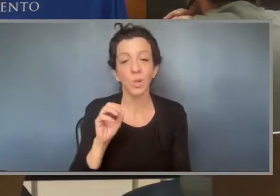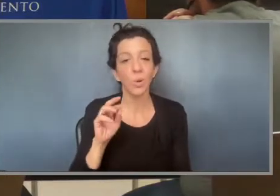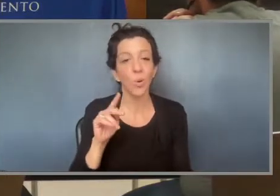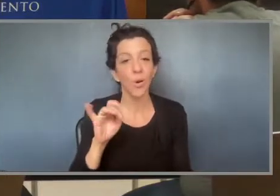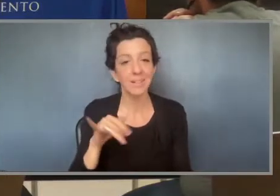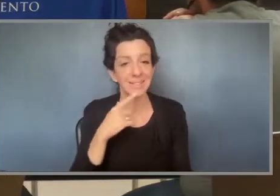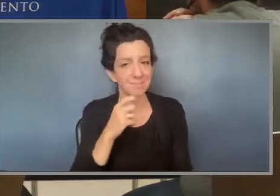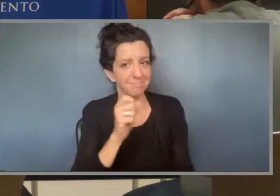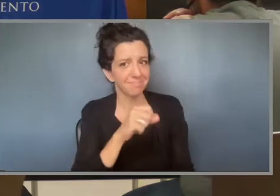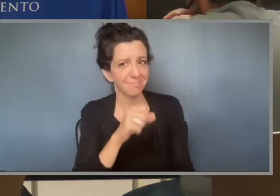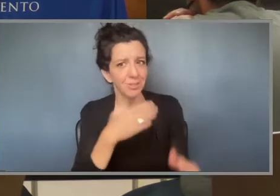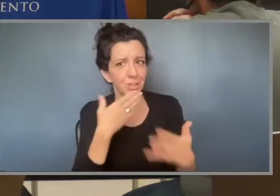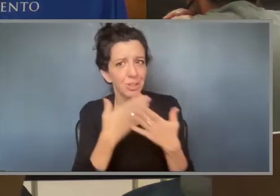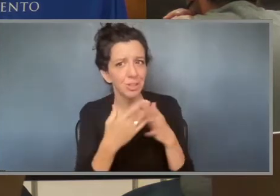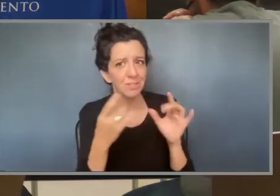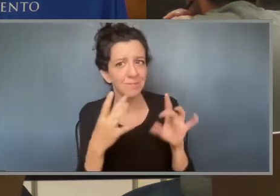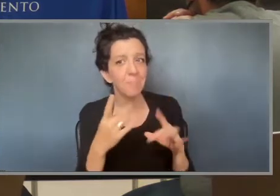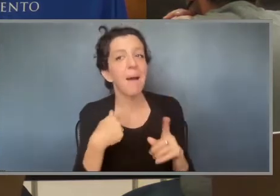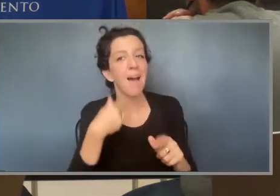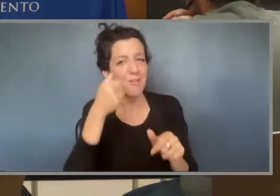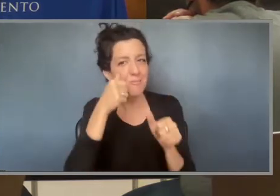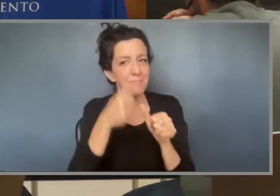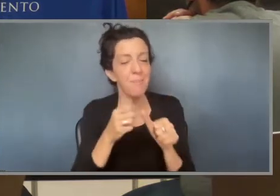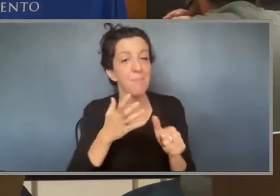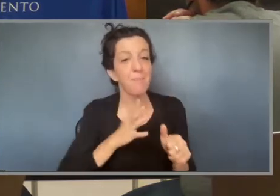Studio: yeah that's a you know it's great feedback, you know and i'm just Remembering my grandparents.